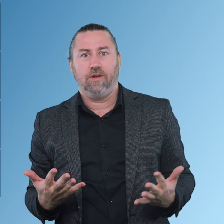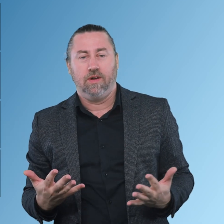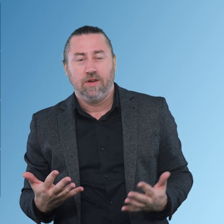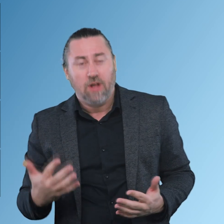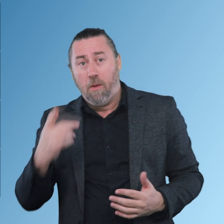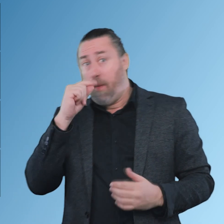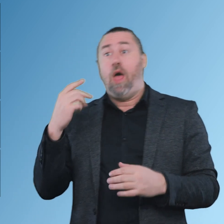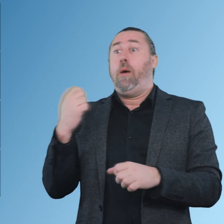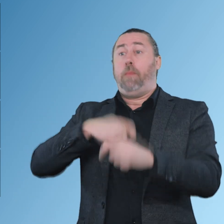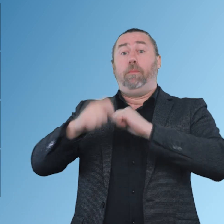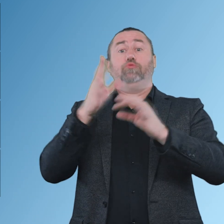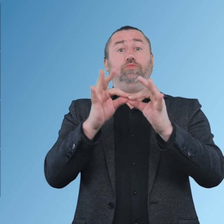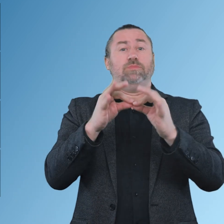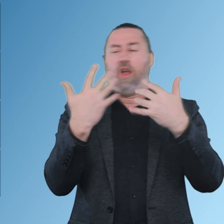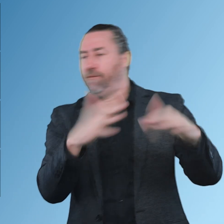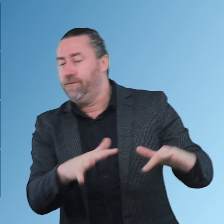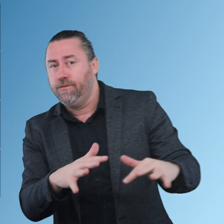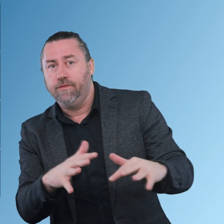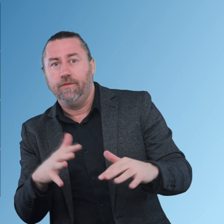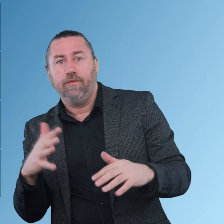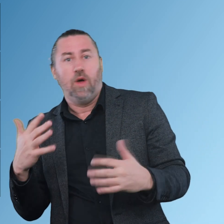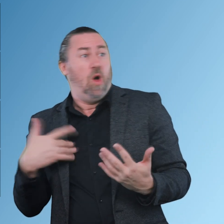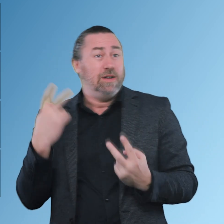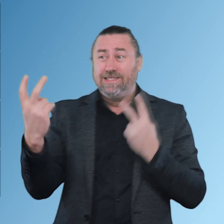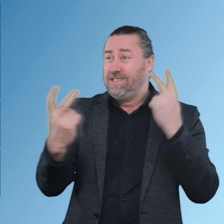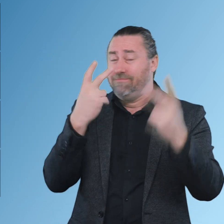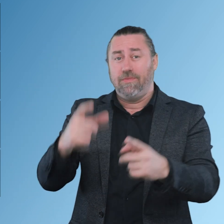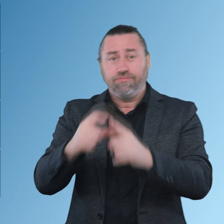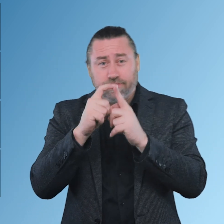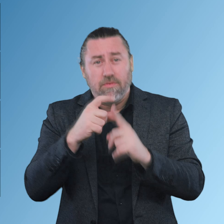and retention issues, and the complexity of interpreting in a healthcare setting.